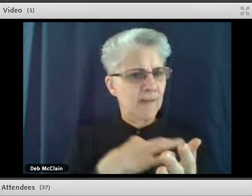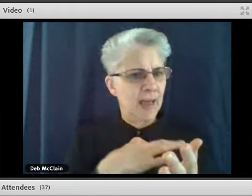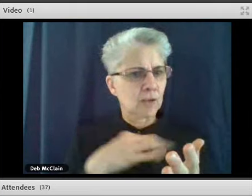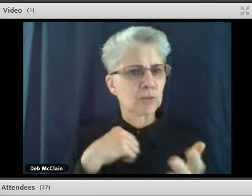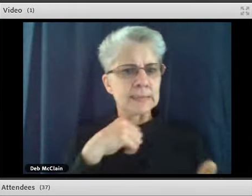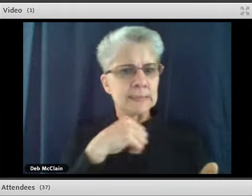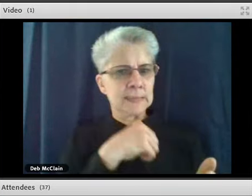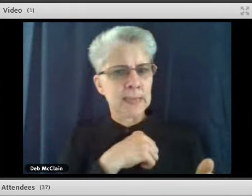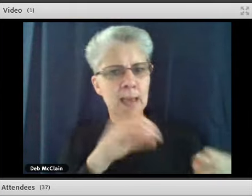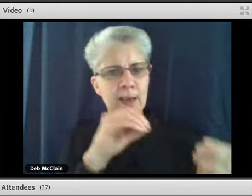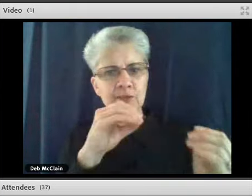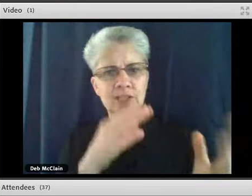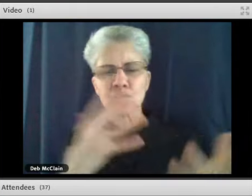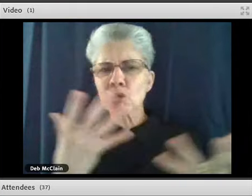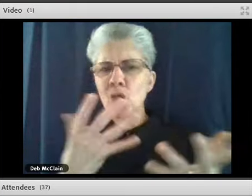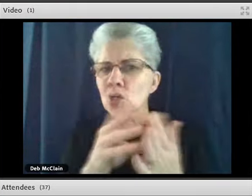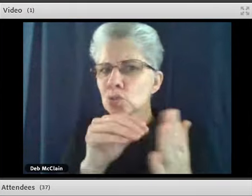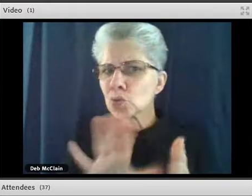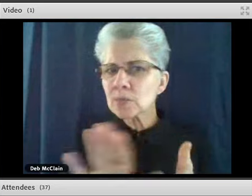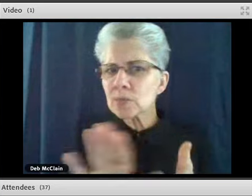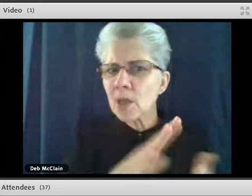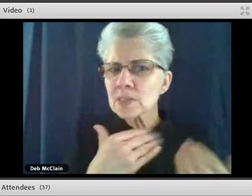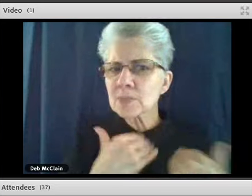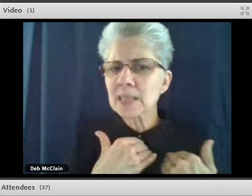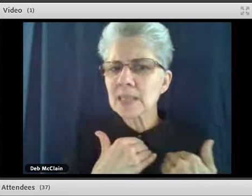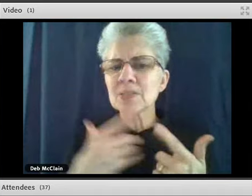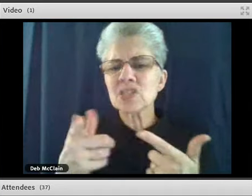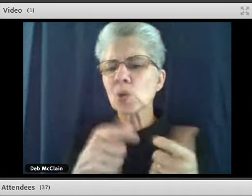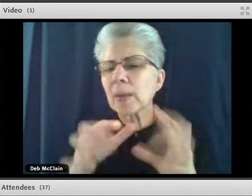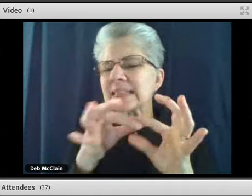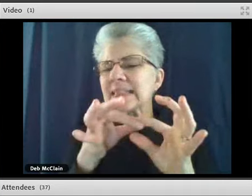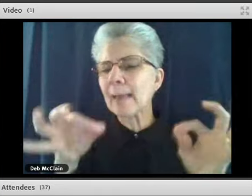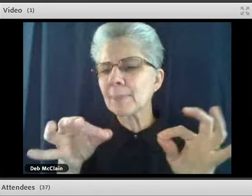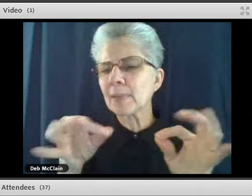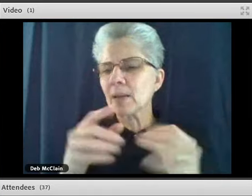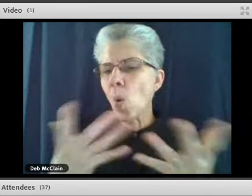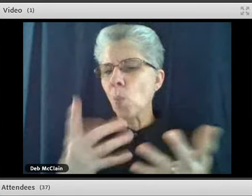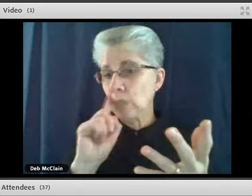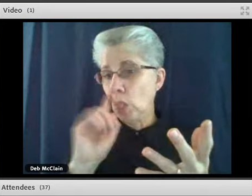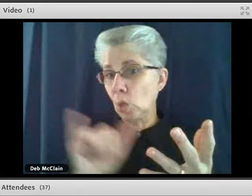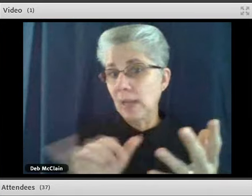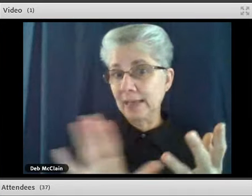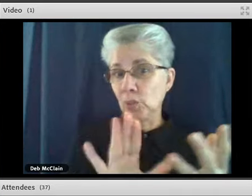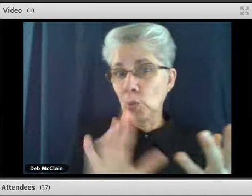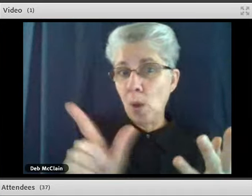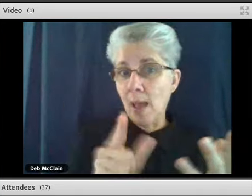If you're an academic library, the faculty, staff, teachers. You know, what's the student's responsibility? Just kind of a quick statement on